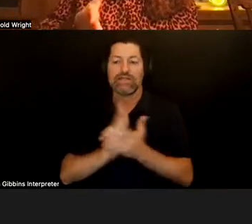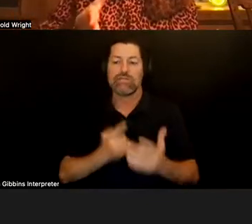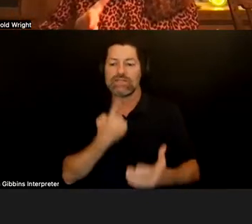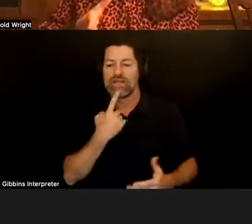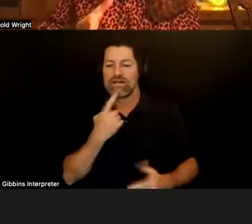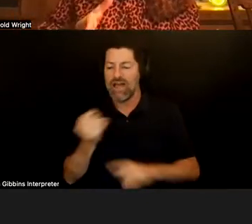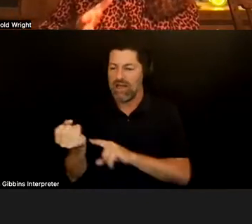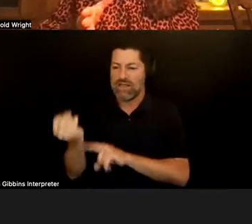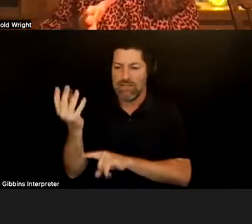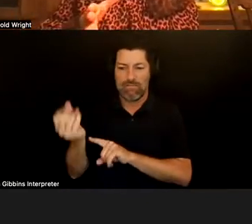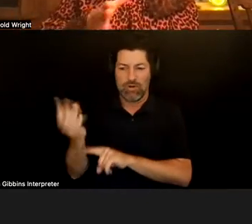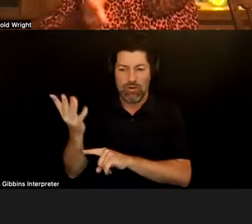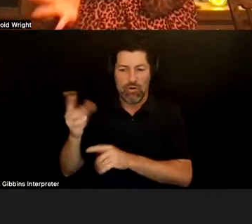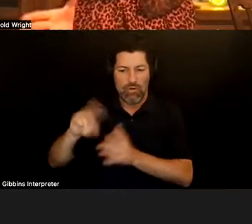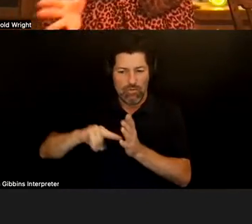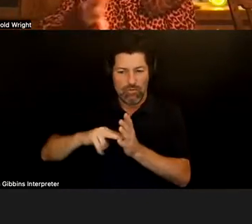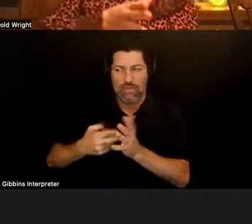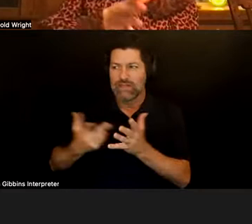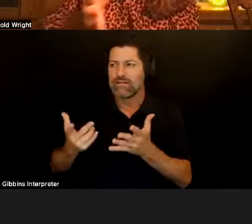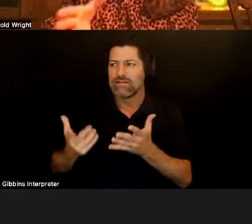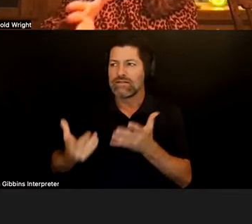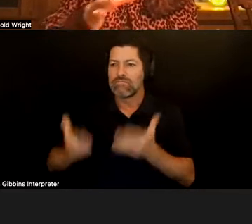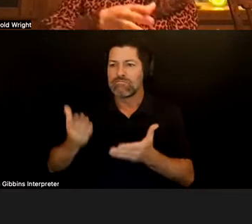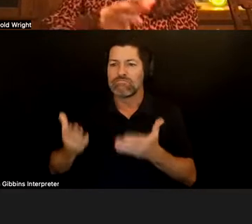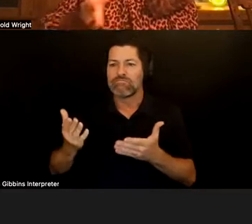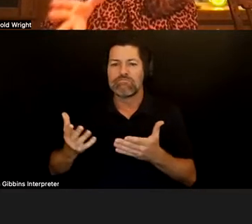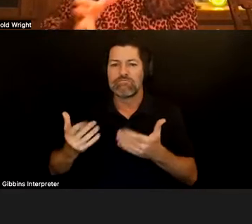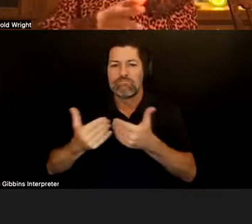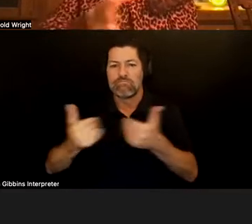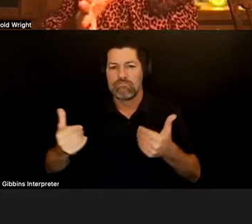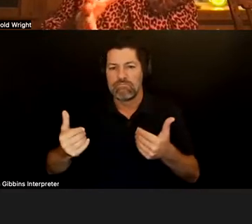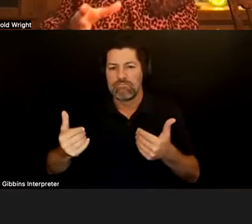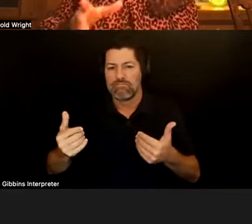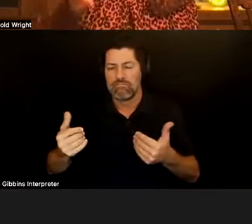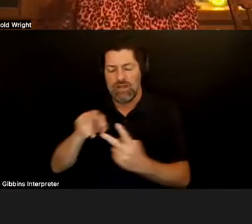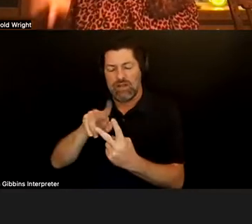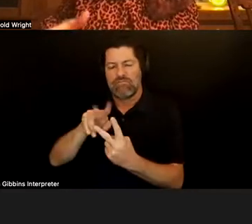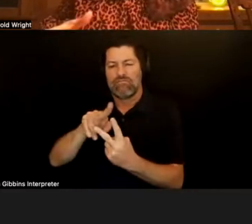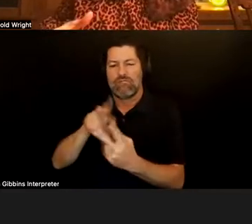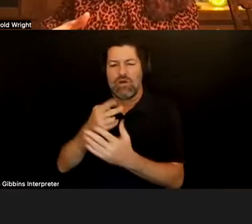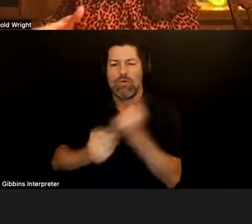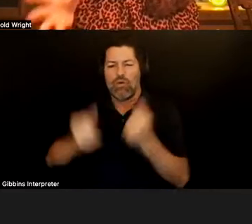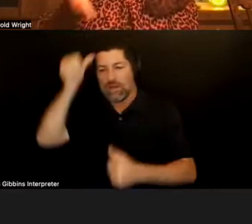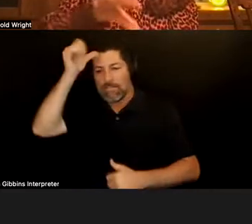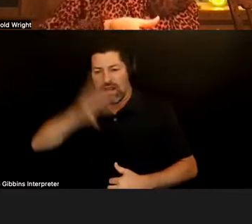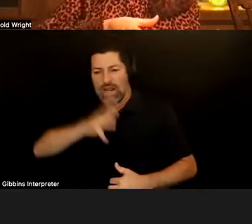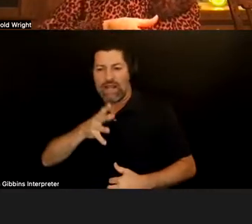side is a gender kind of duality, so that there's a masculine side of God, and a feminine